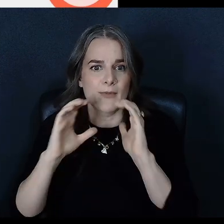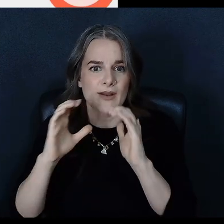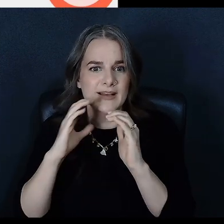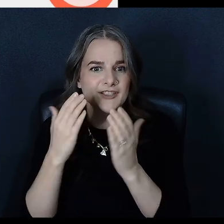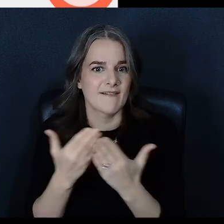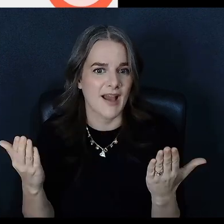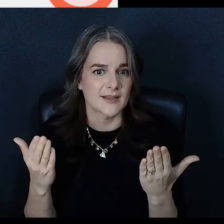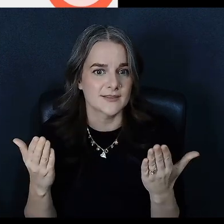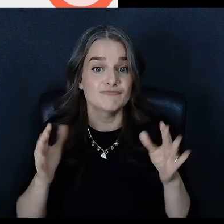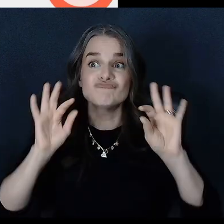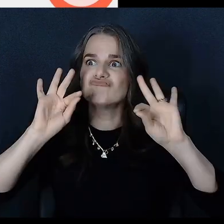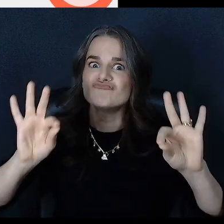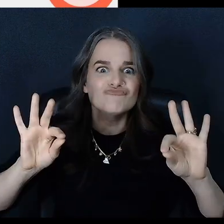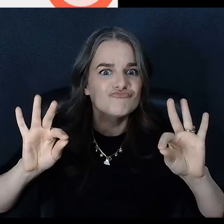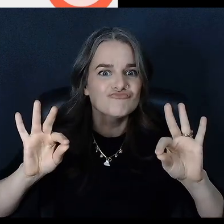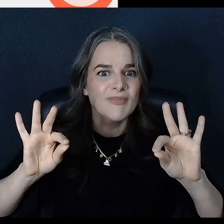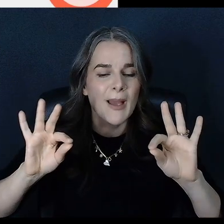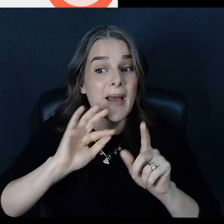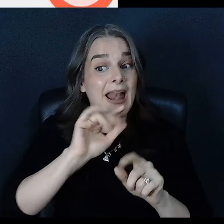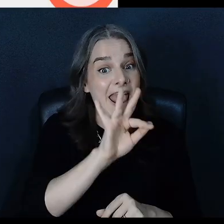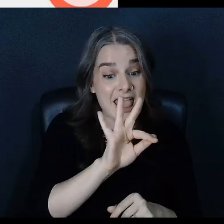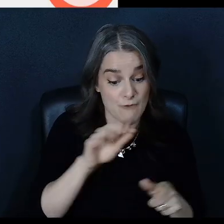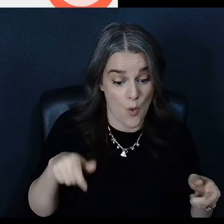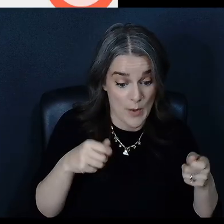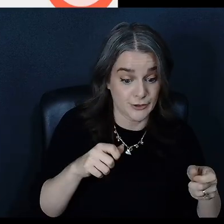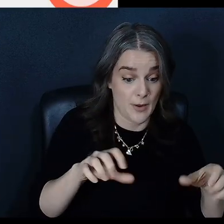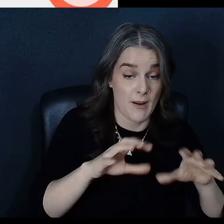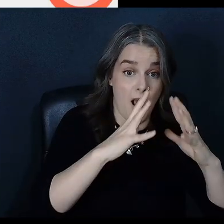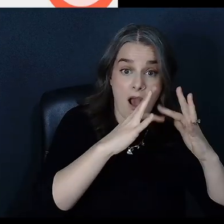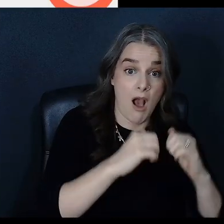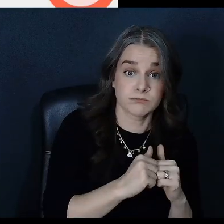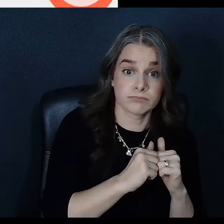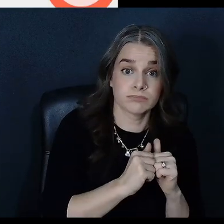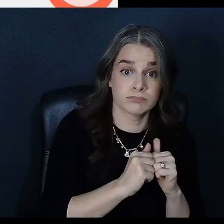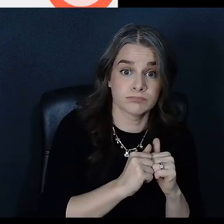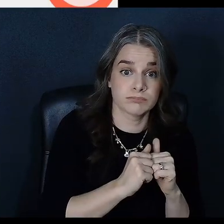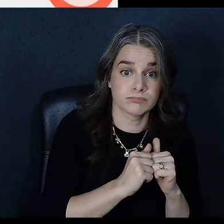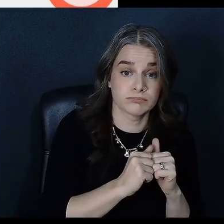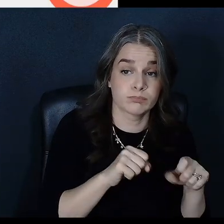Have a backup plan for when the wheelchair breaks. I've seen, unfortunately, times where someone's wheelchair